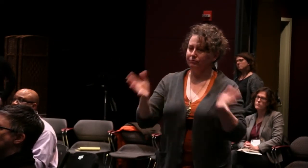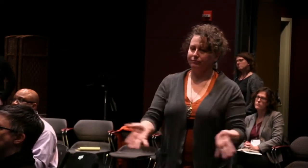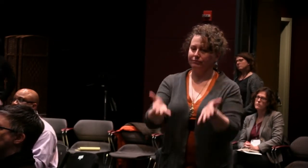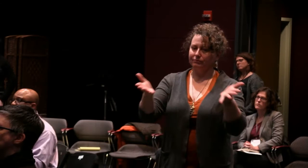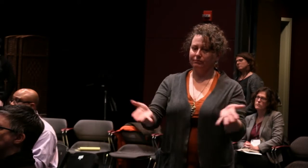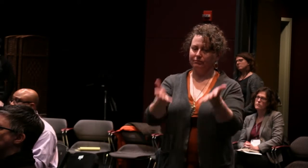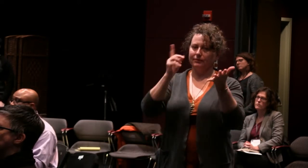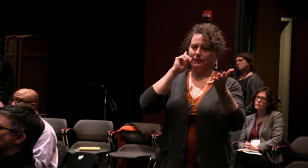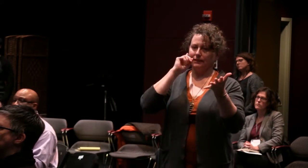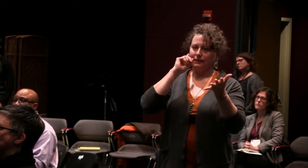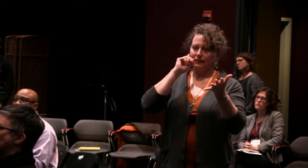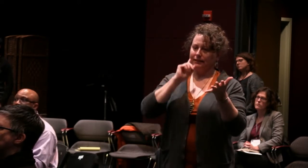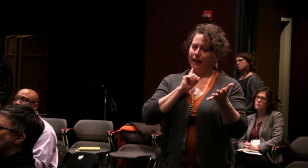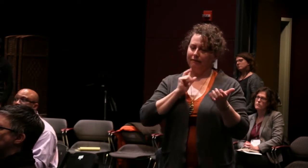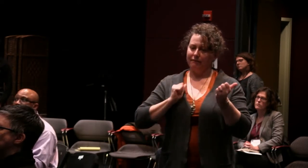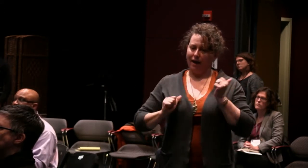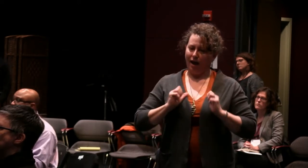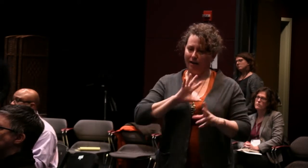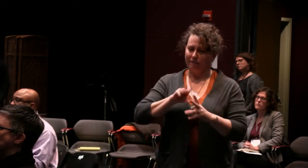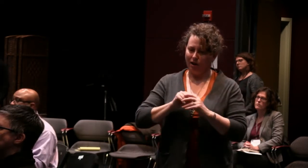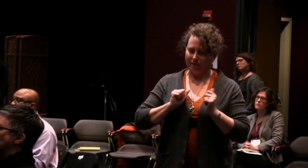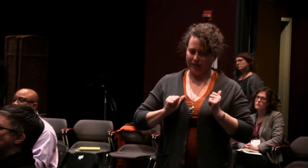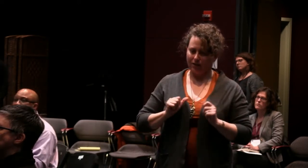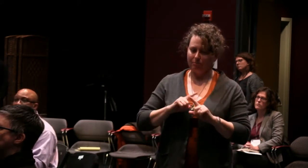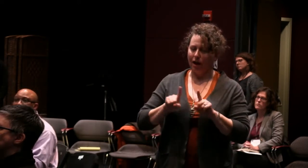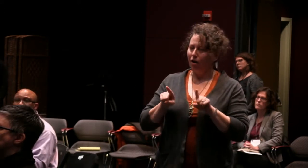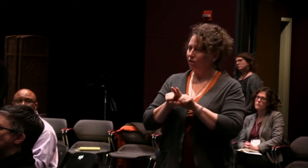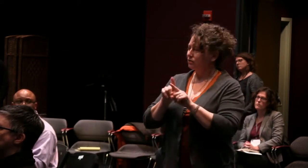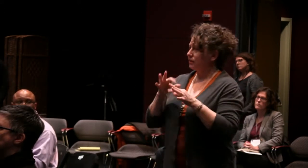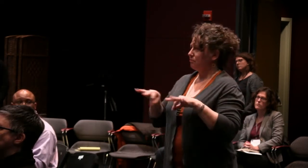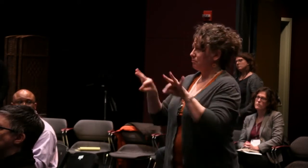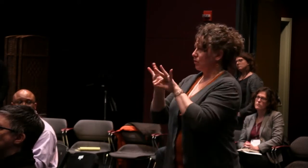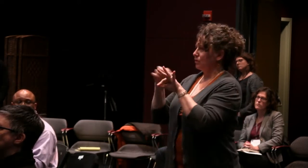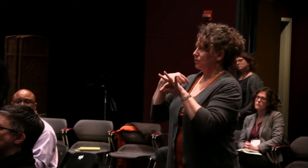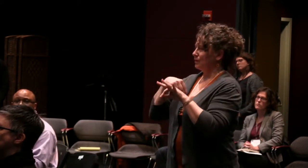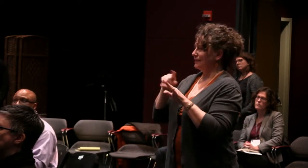It It's really important for us to develop as deaf actors,